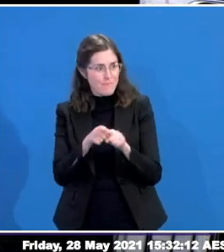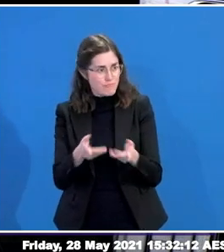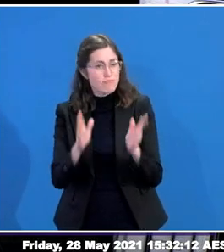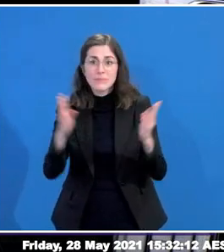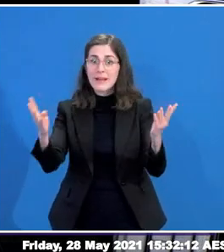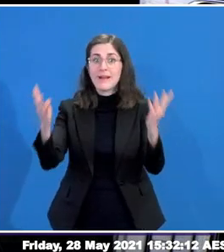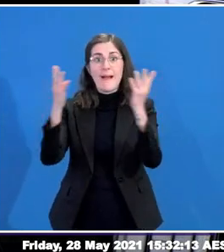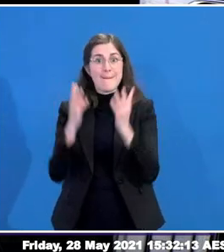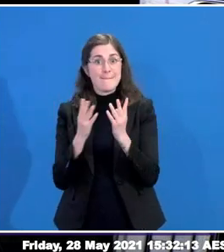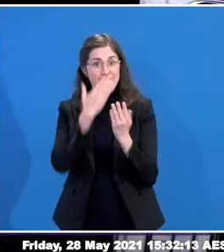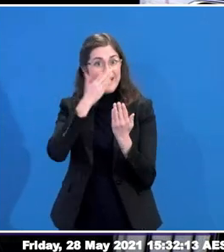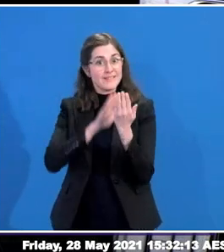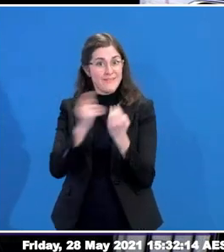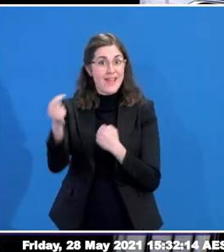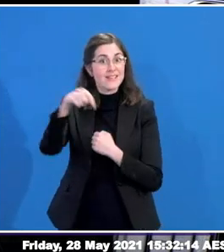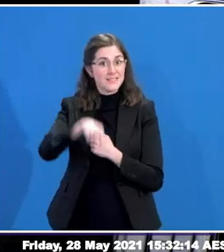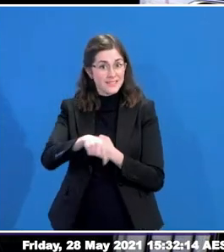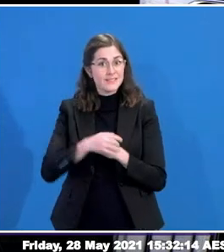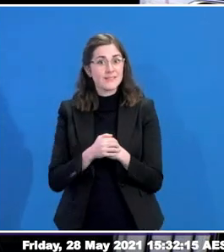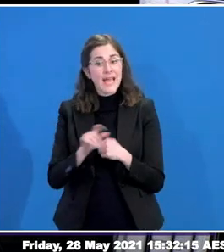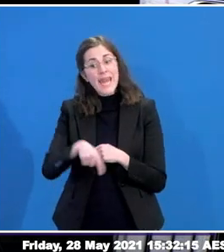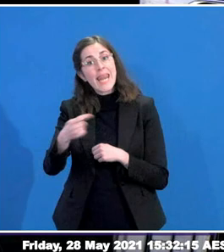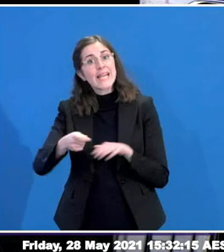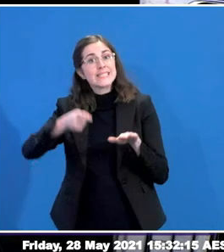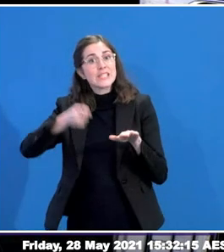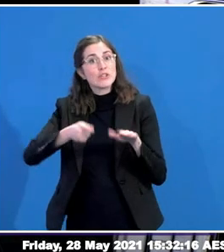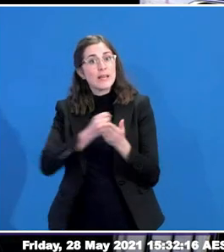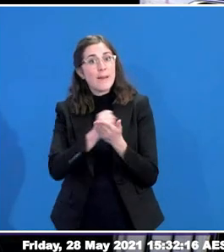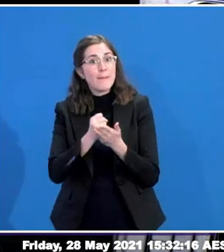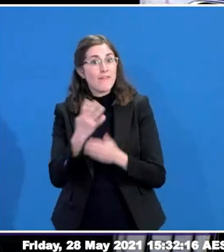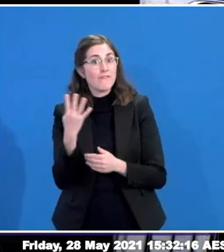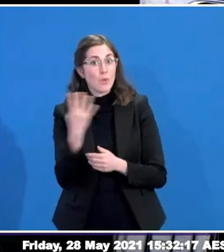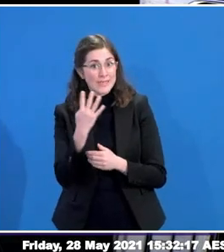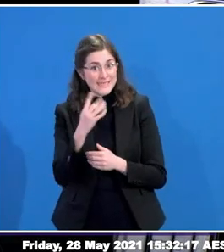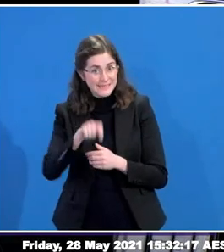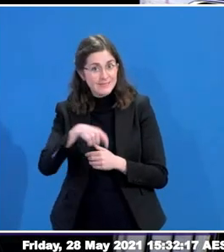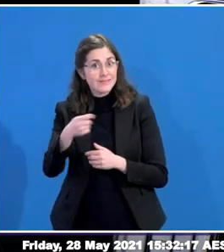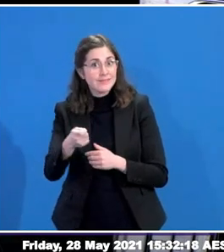members of the public, commencing with our next hearing, Public hearing 14,